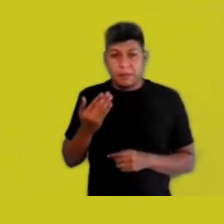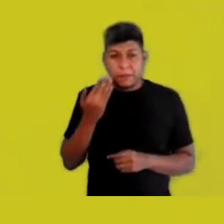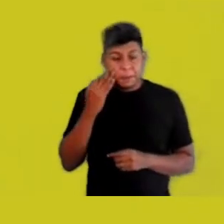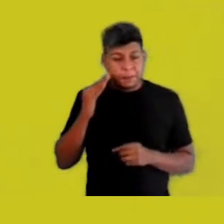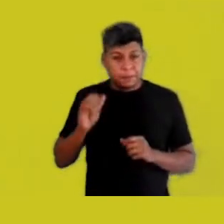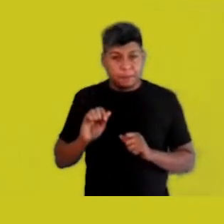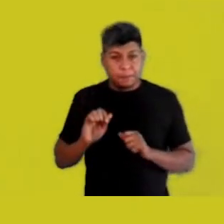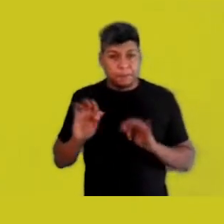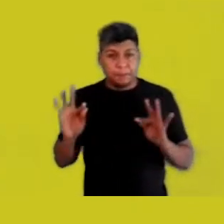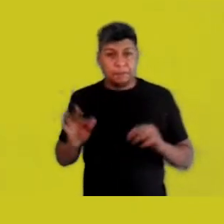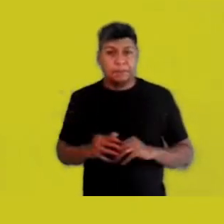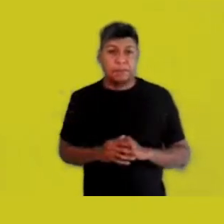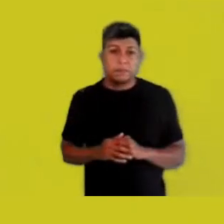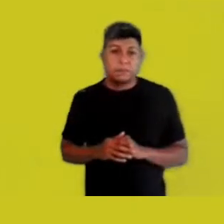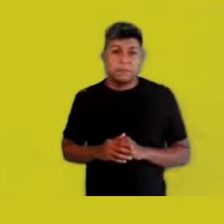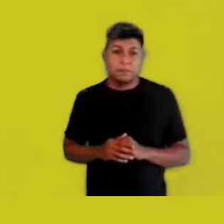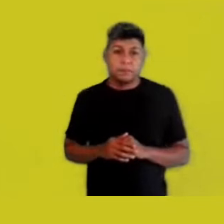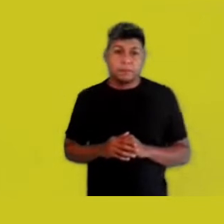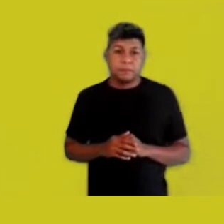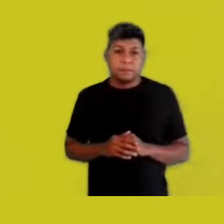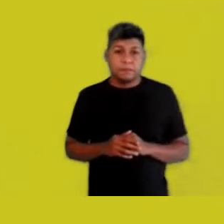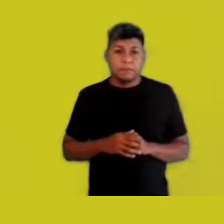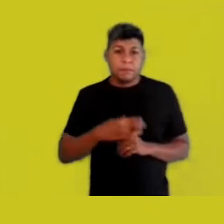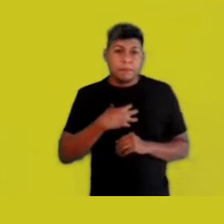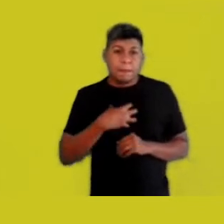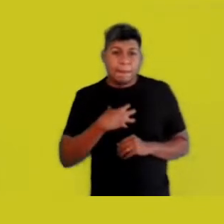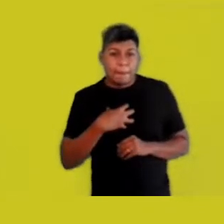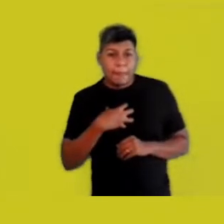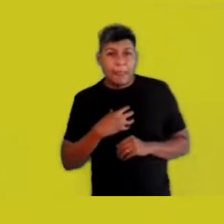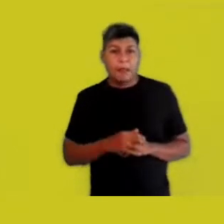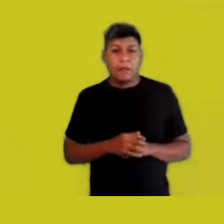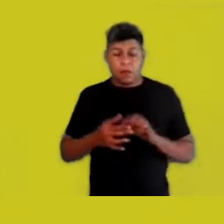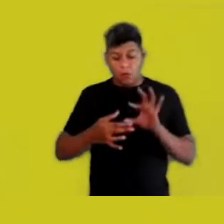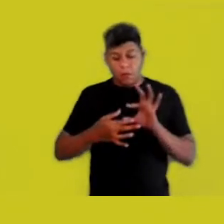of this form of production of an alliance with chaos